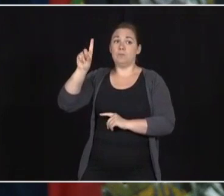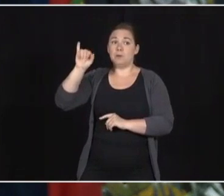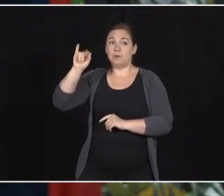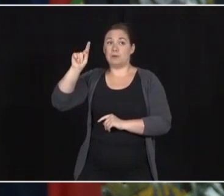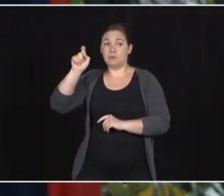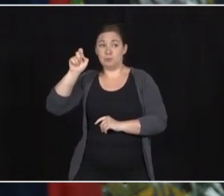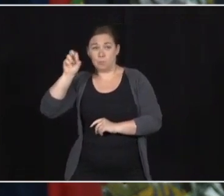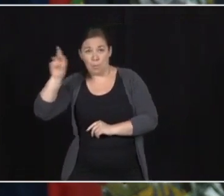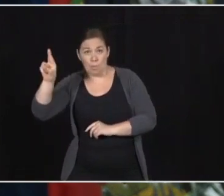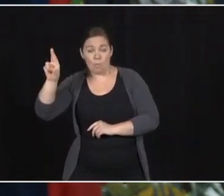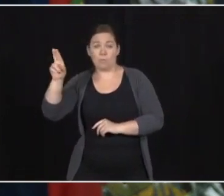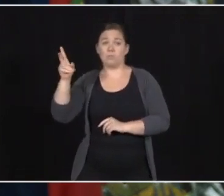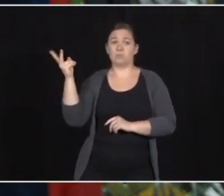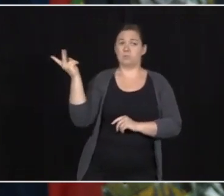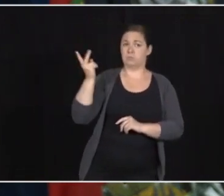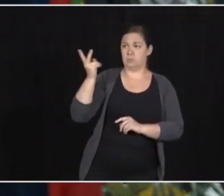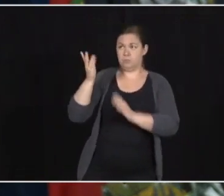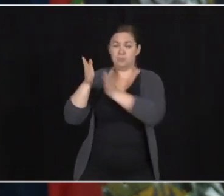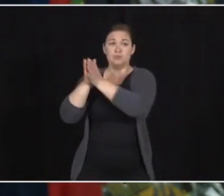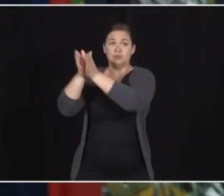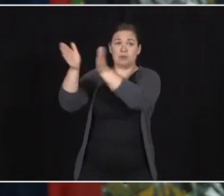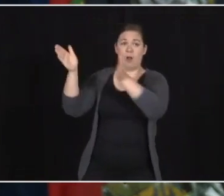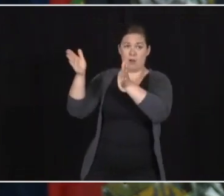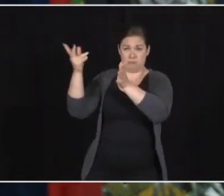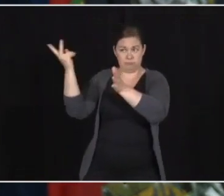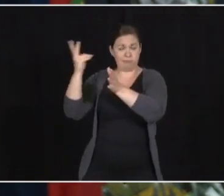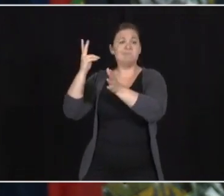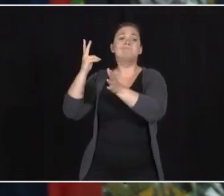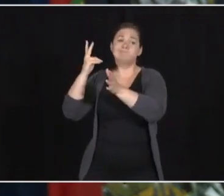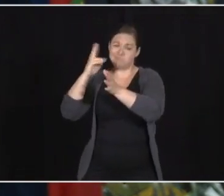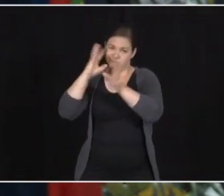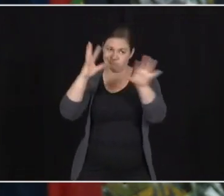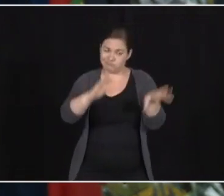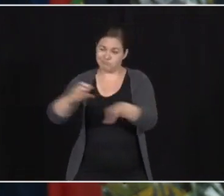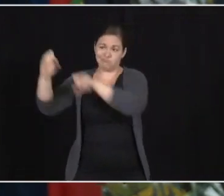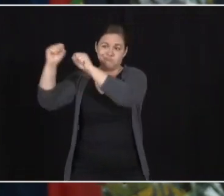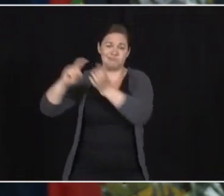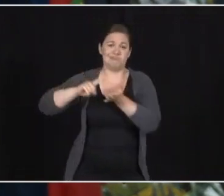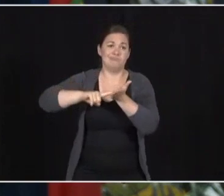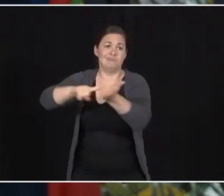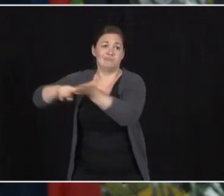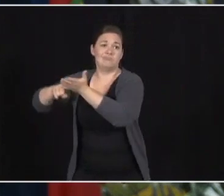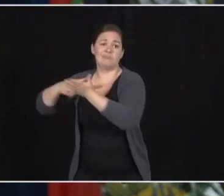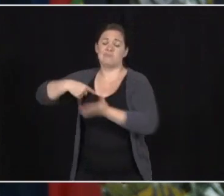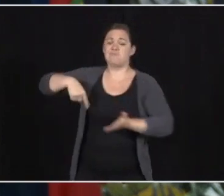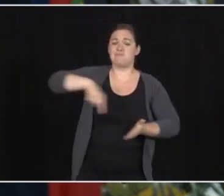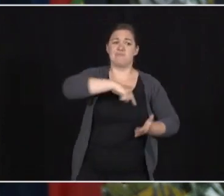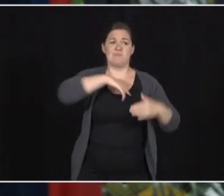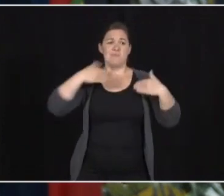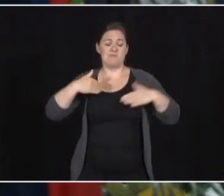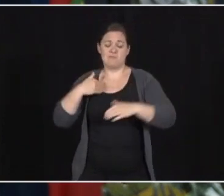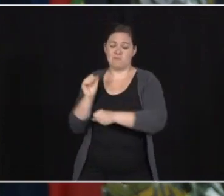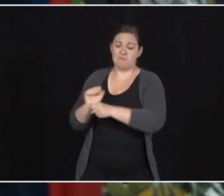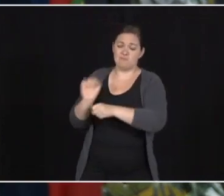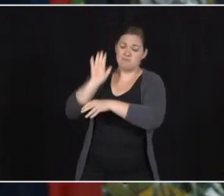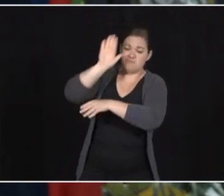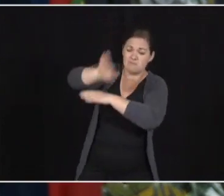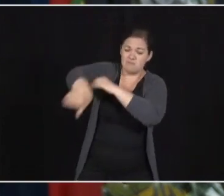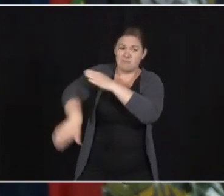No stone will be left unturned. We are working around the clock to keep your loved ones say. We are pulling in